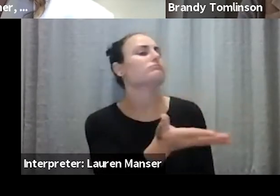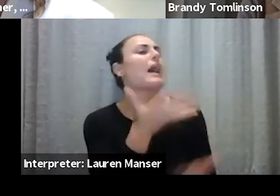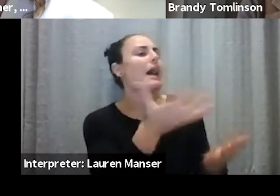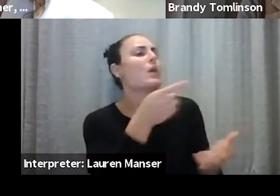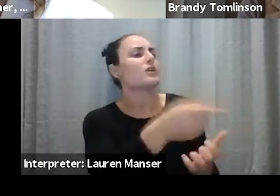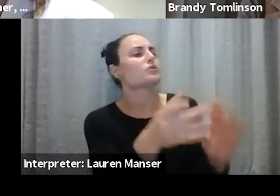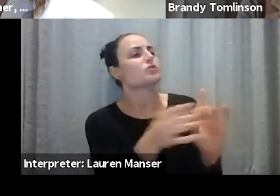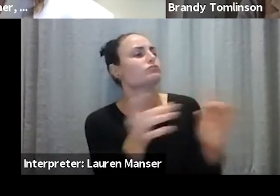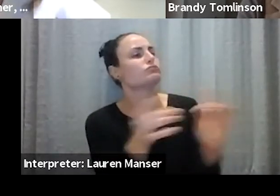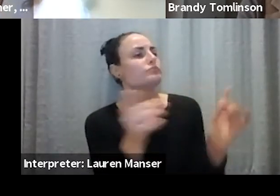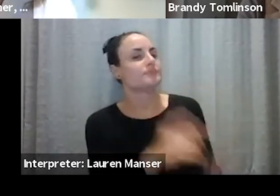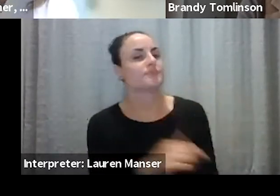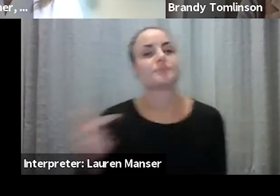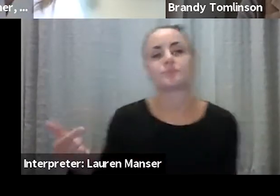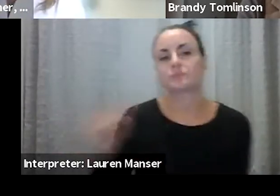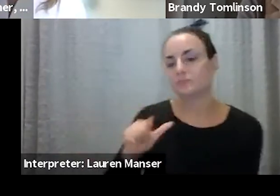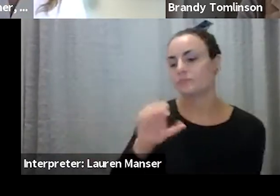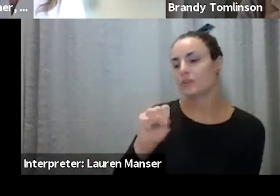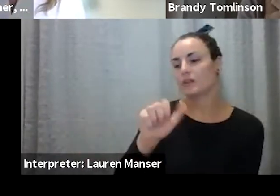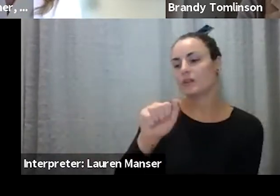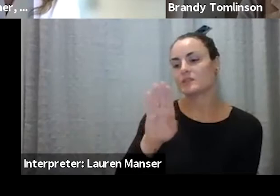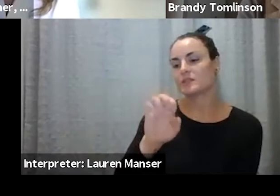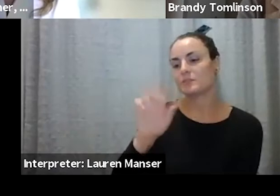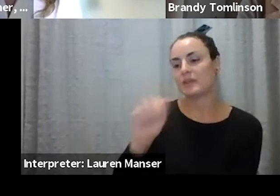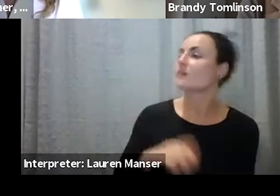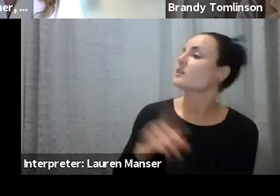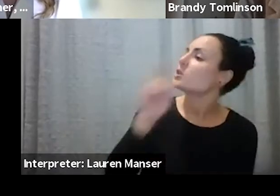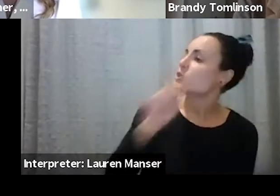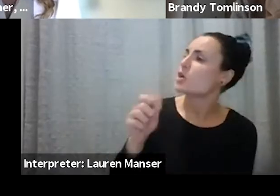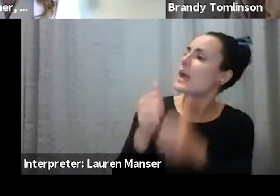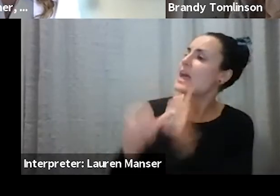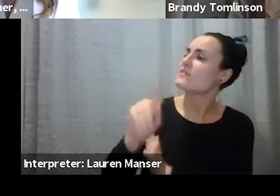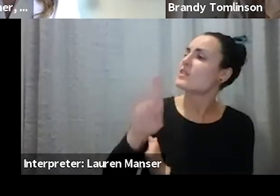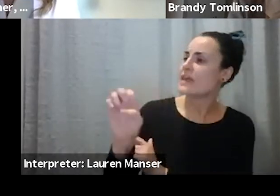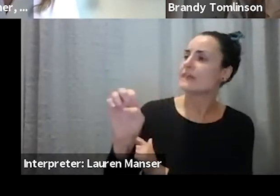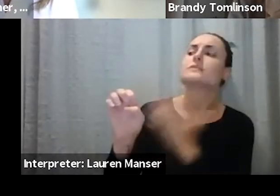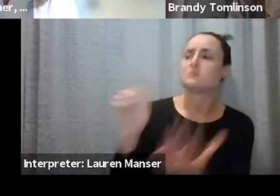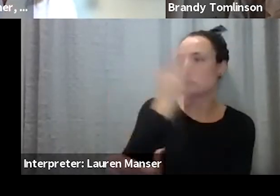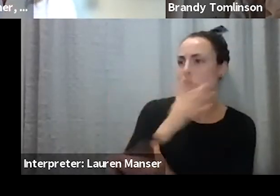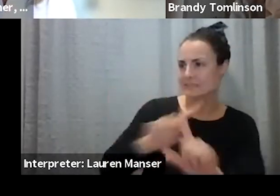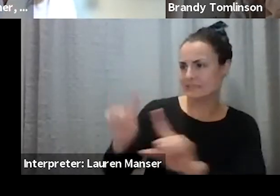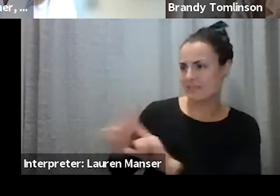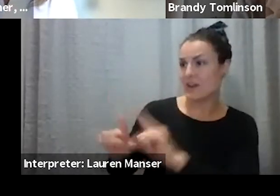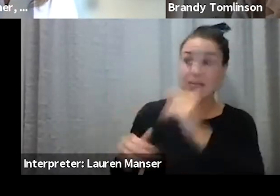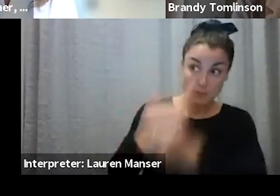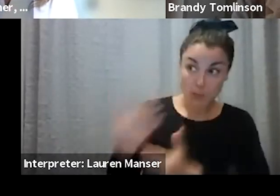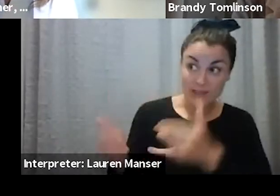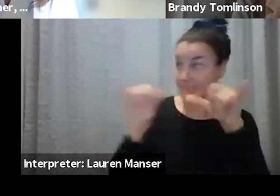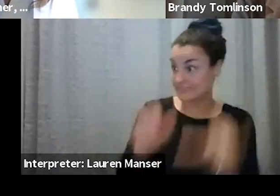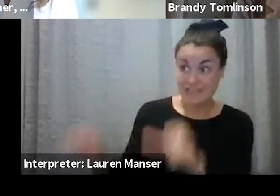Sure, so obviously every case is going to look different and the process is not going to be exactly the same for every person across the board,